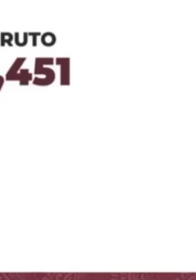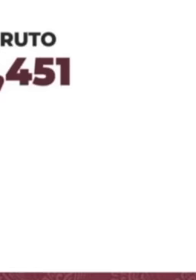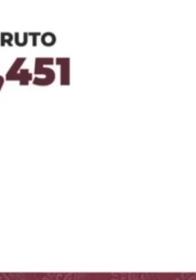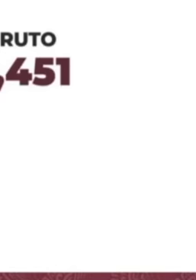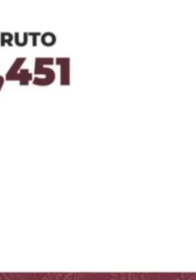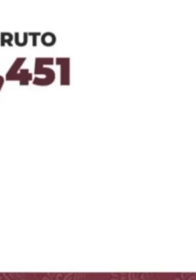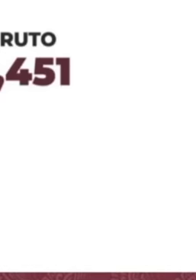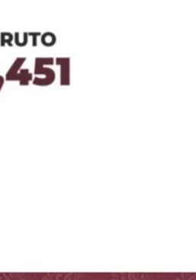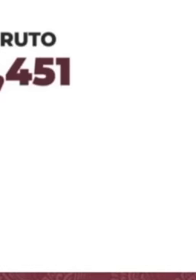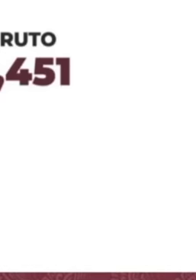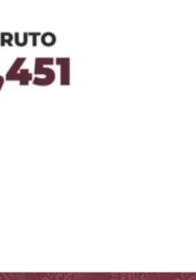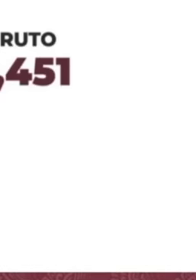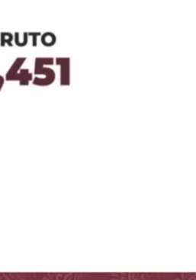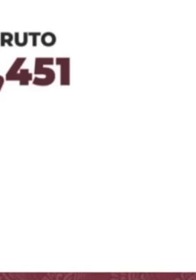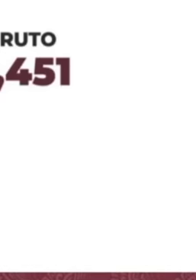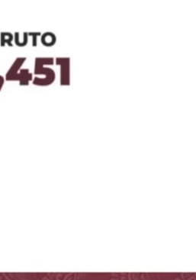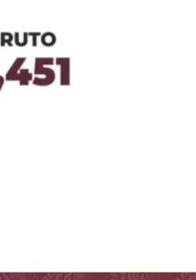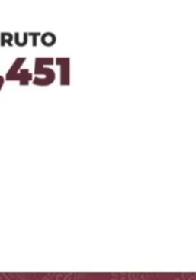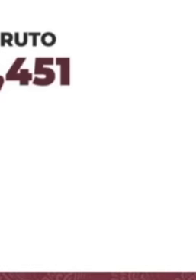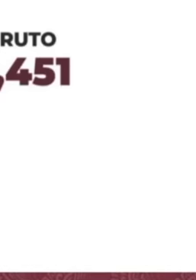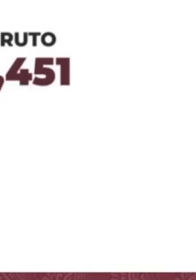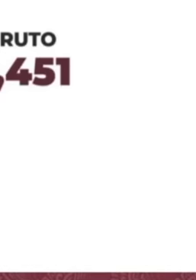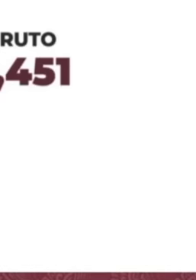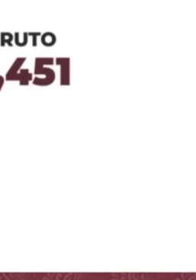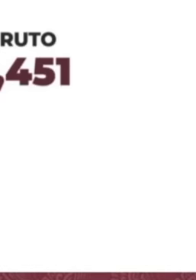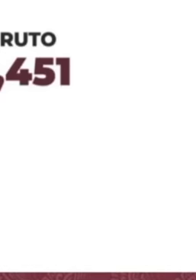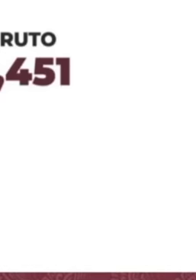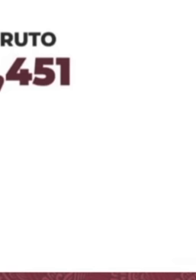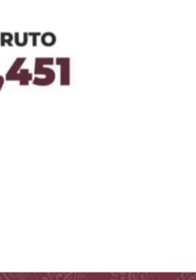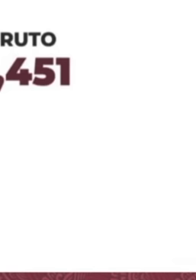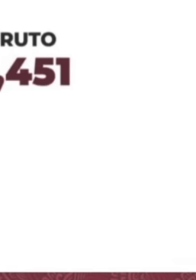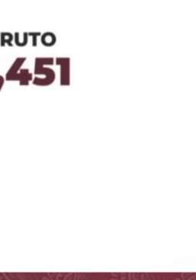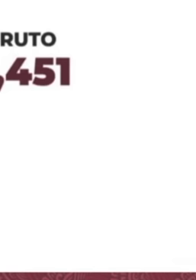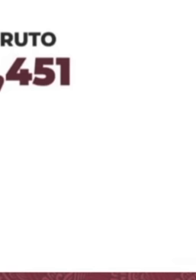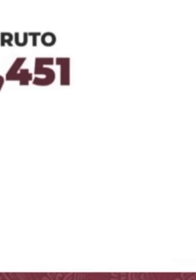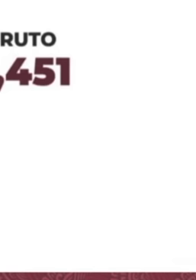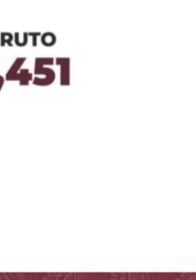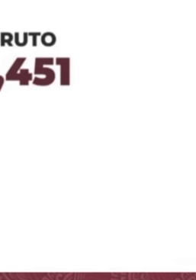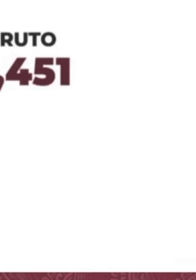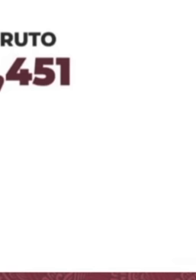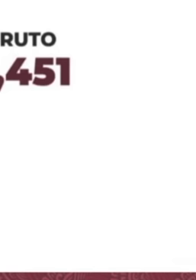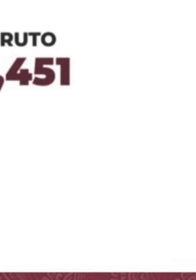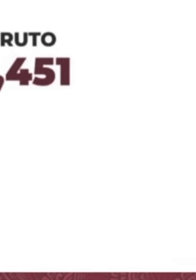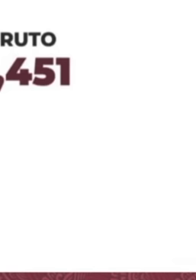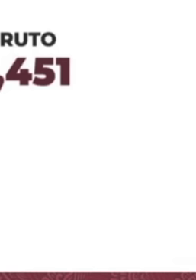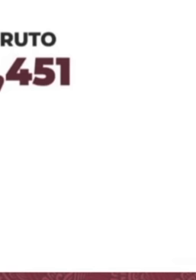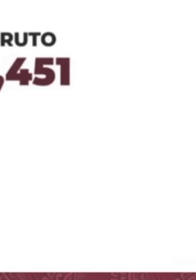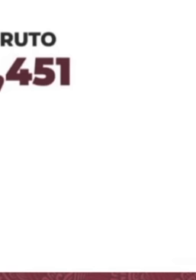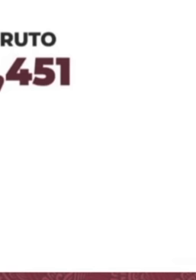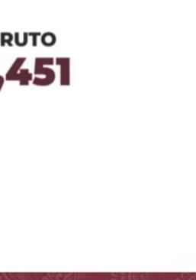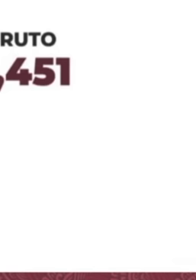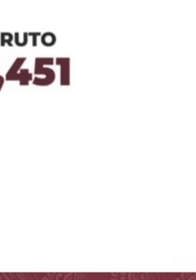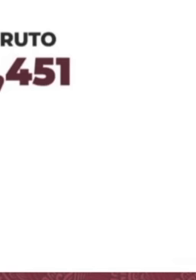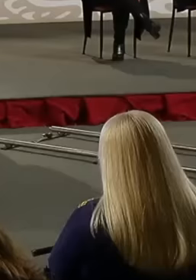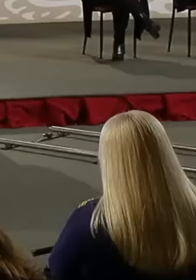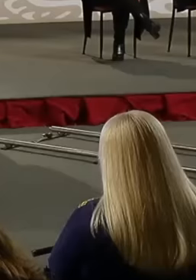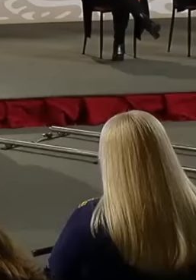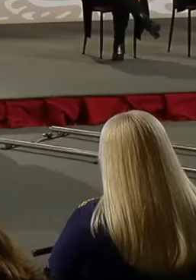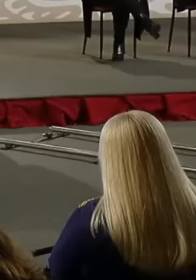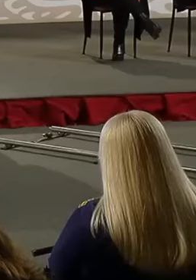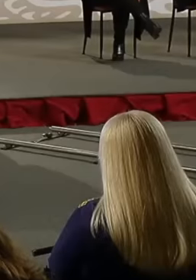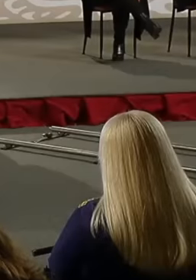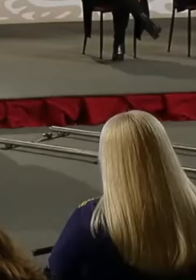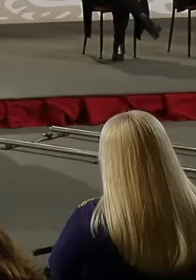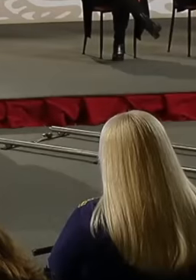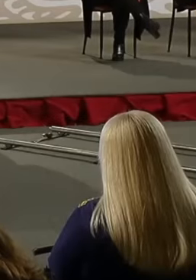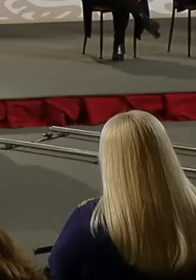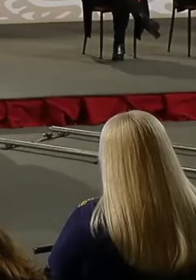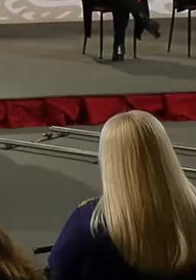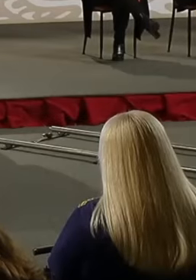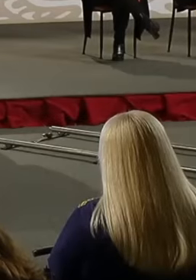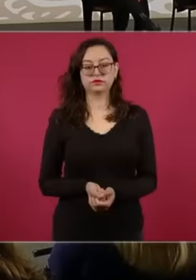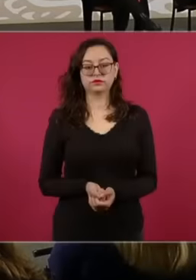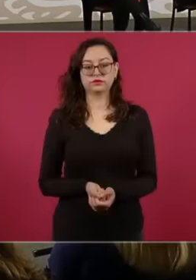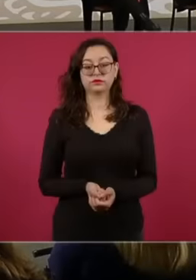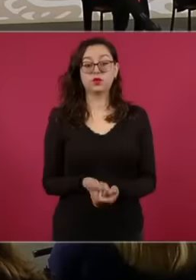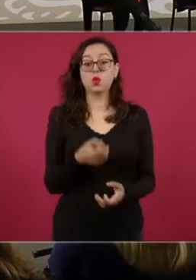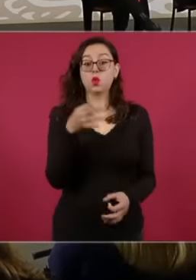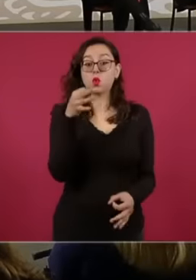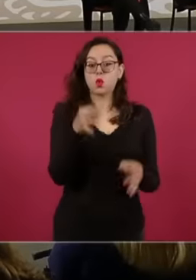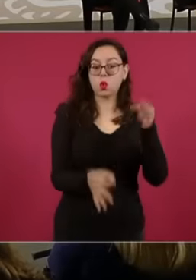social security, about 460,000 pesos, uh, pesos a month, imagine this is what a judge earns. district